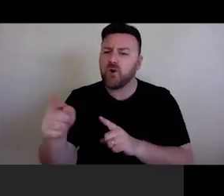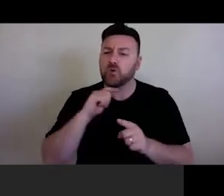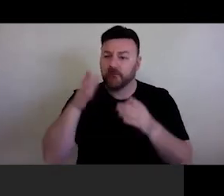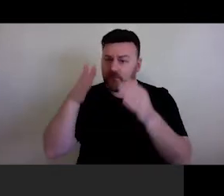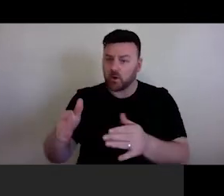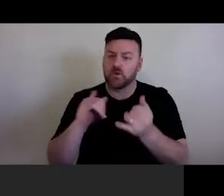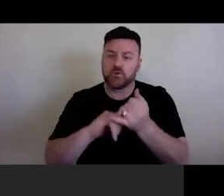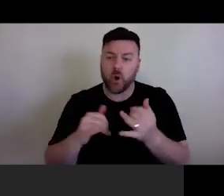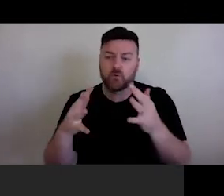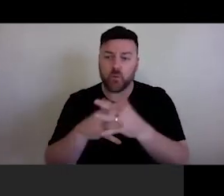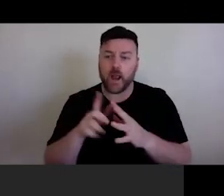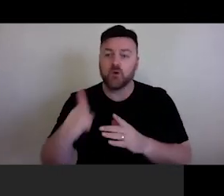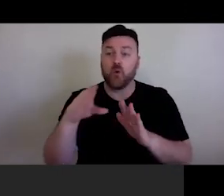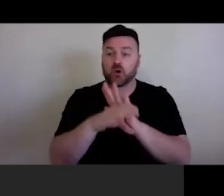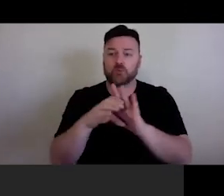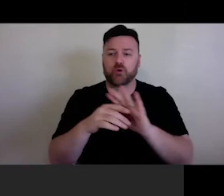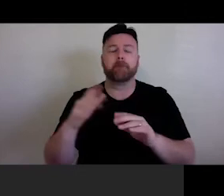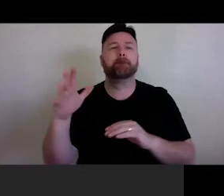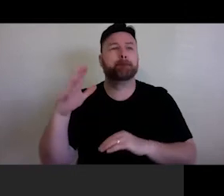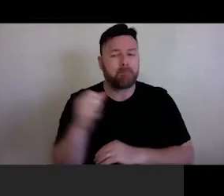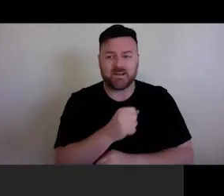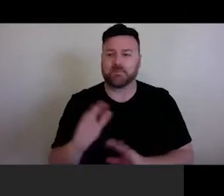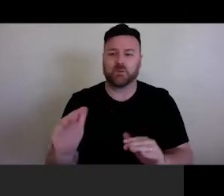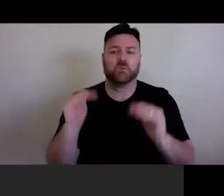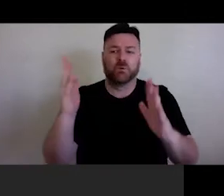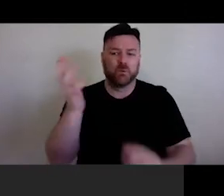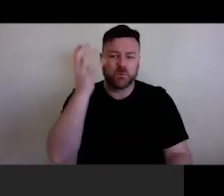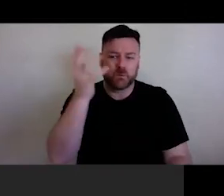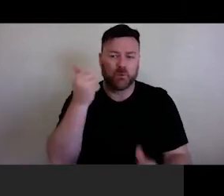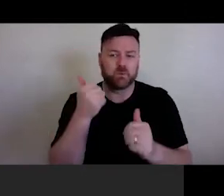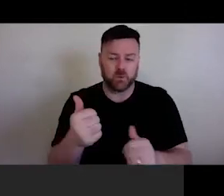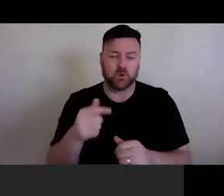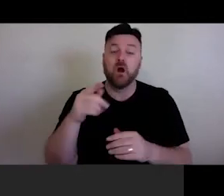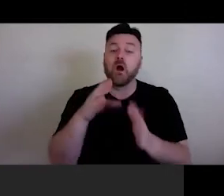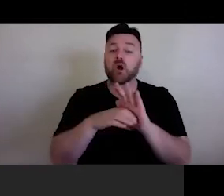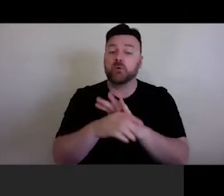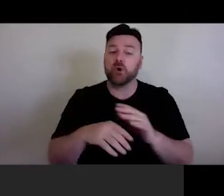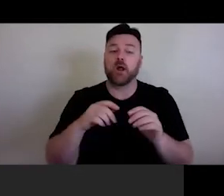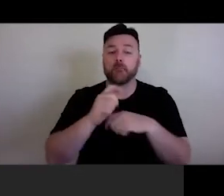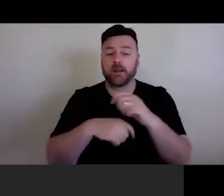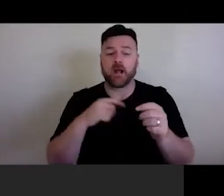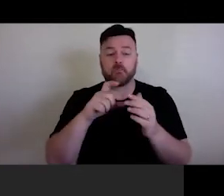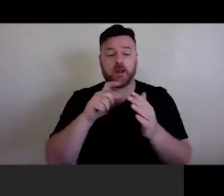computer has got to be really good. Your computer becomes your encoder, your computer becomes your video switcher and it becomes the main